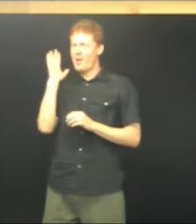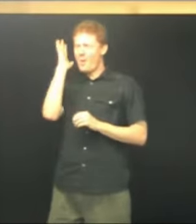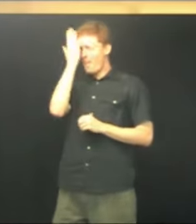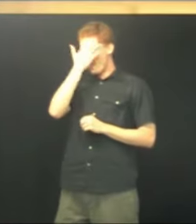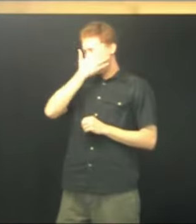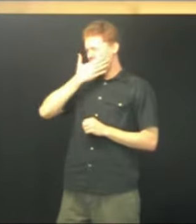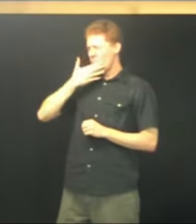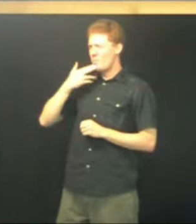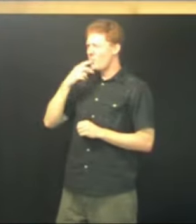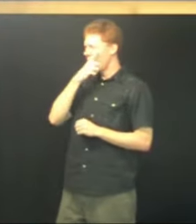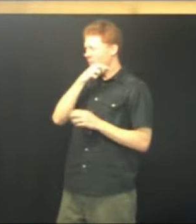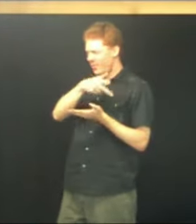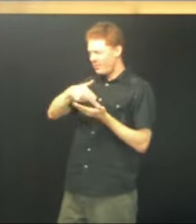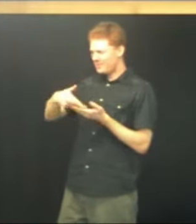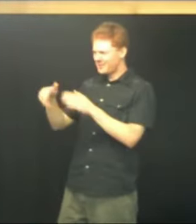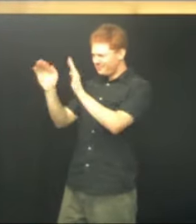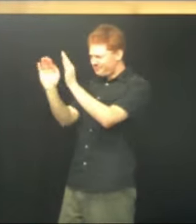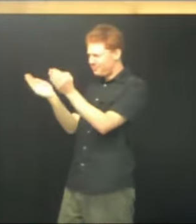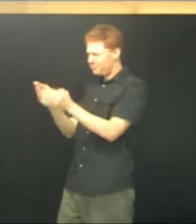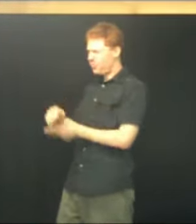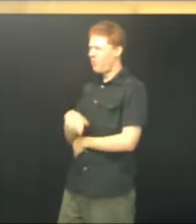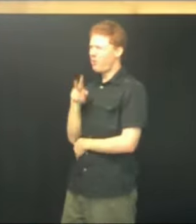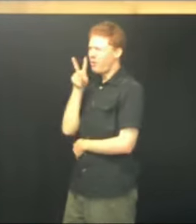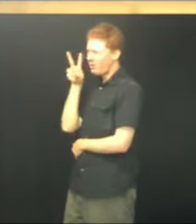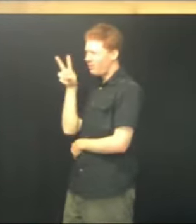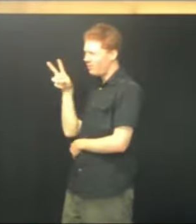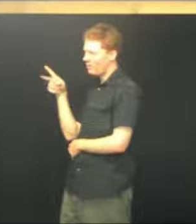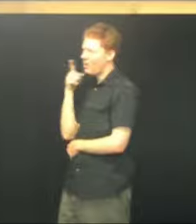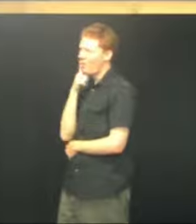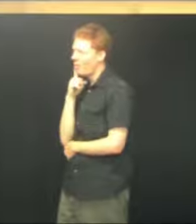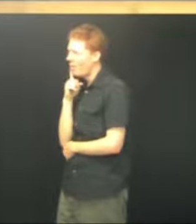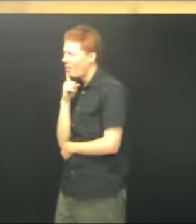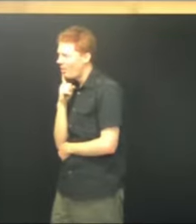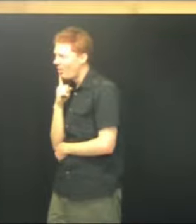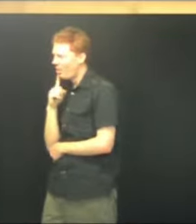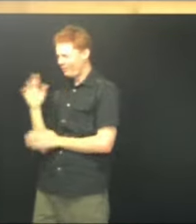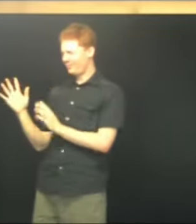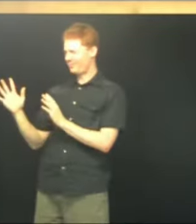perhaps you see a beautiful woman walking past so you have a good perve at her!